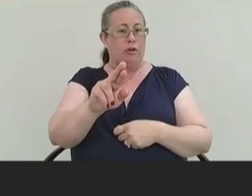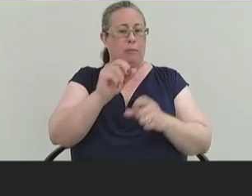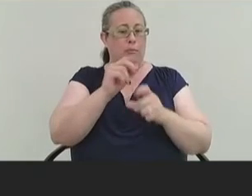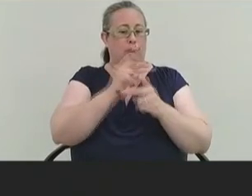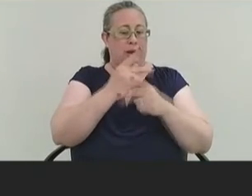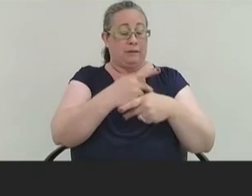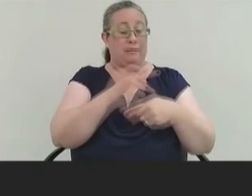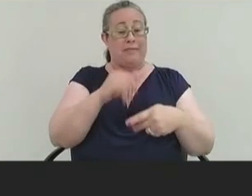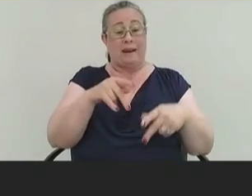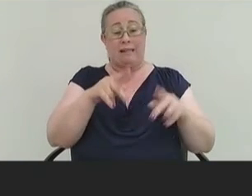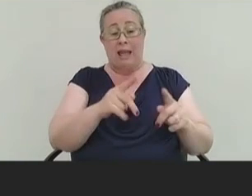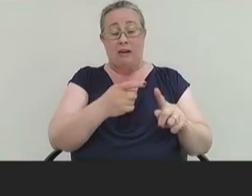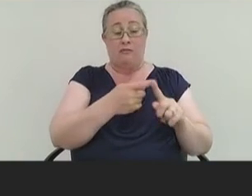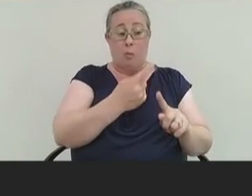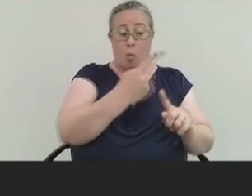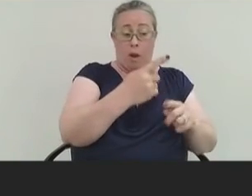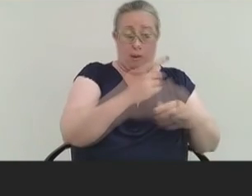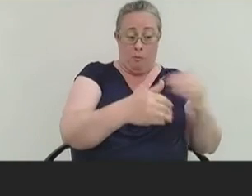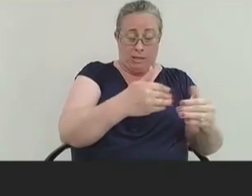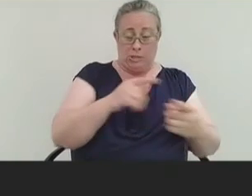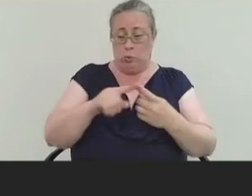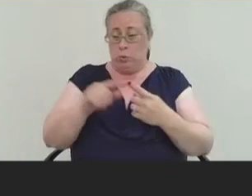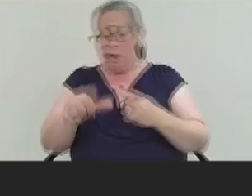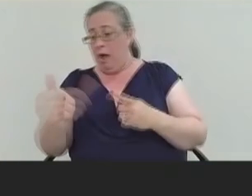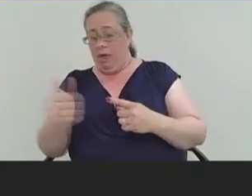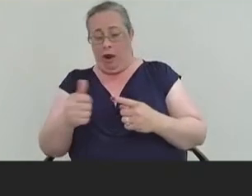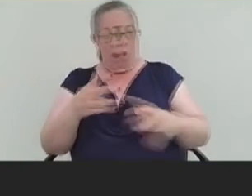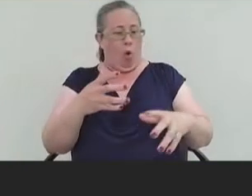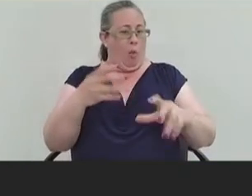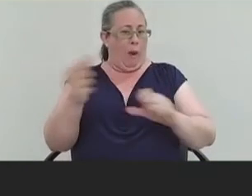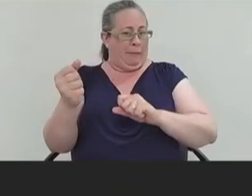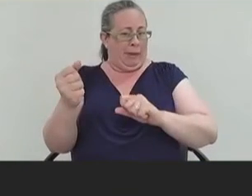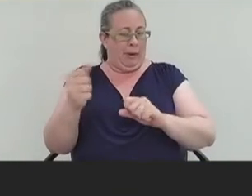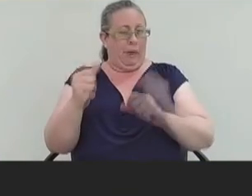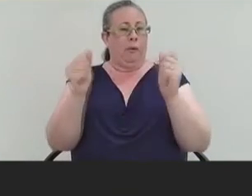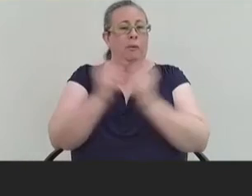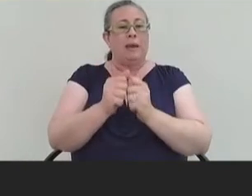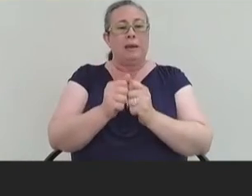change from one process to another through standardized forward-looking processes,